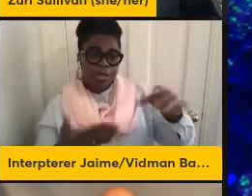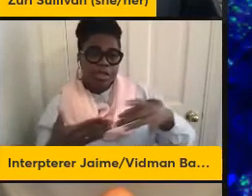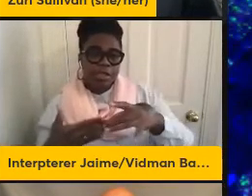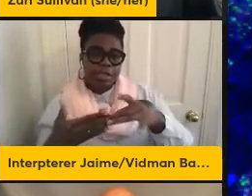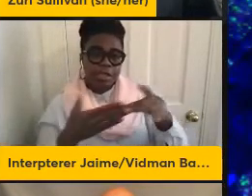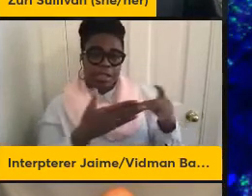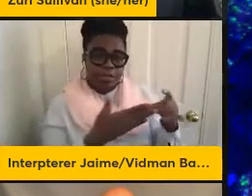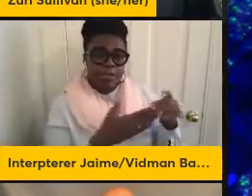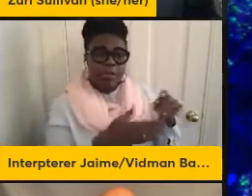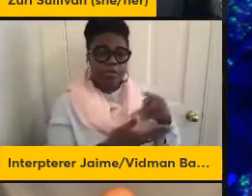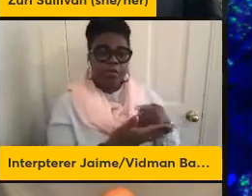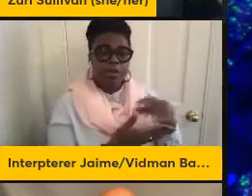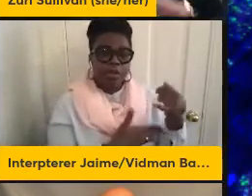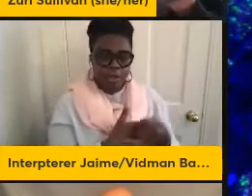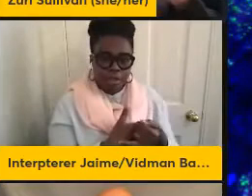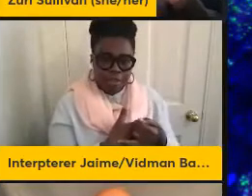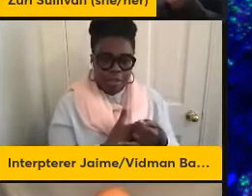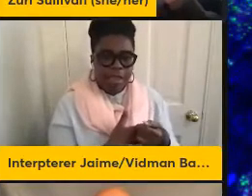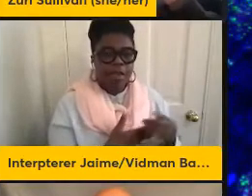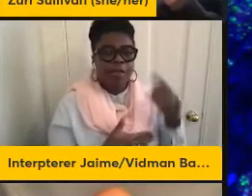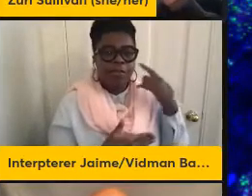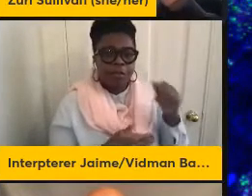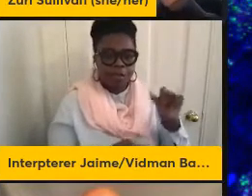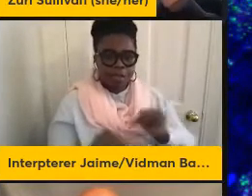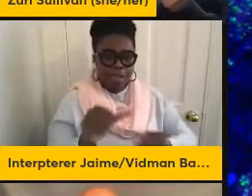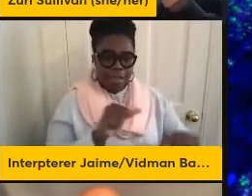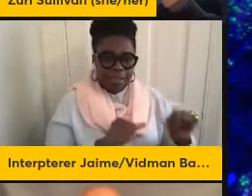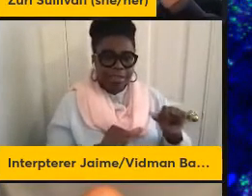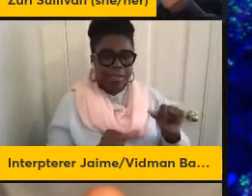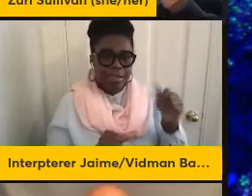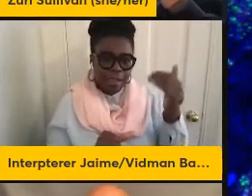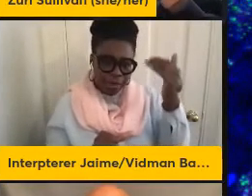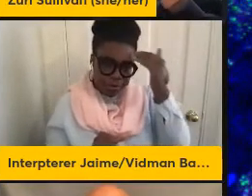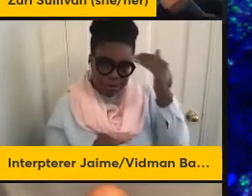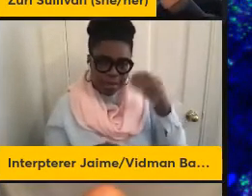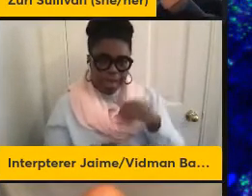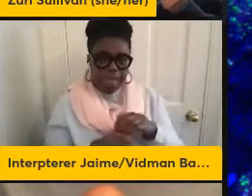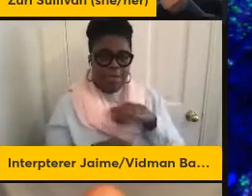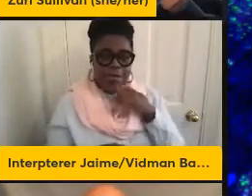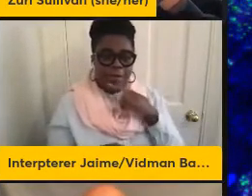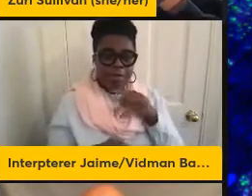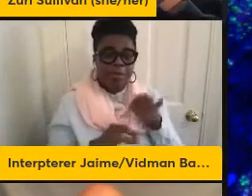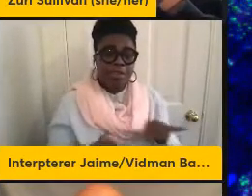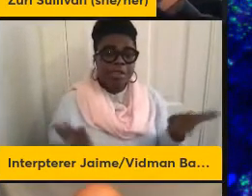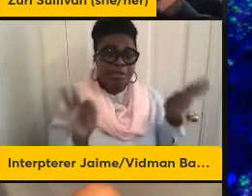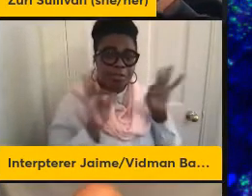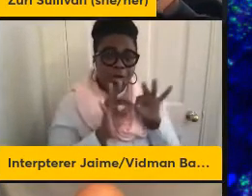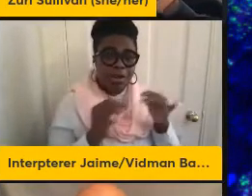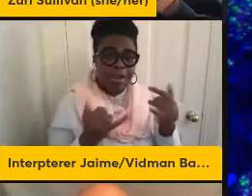increasing scientific literacy among the public, which is extra important right now. We're realizing the importance right now.